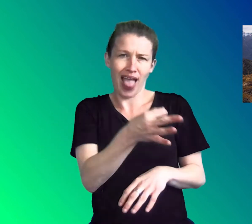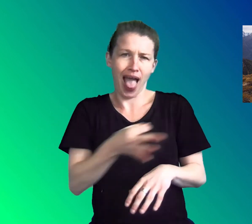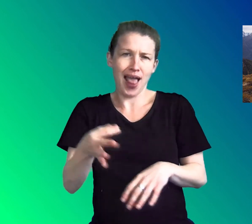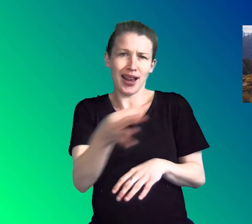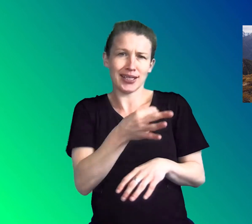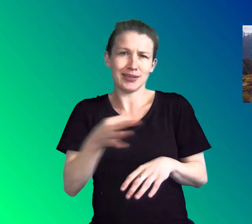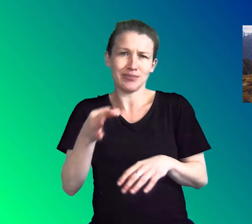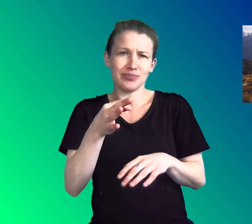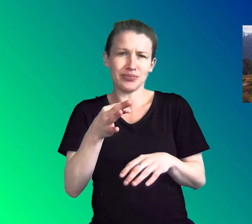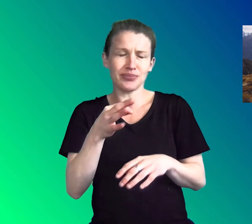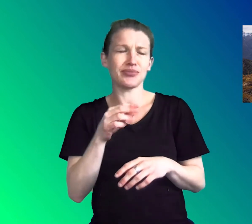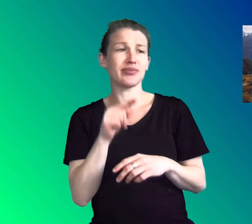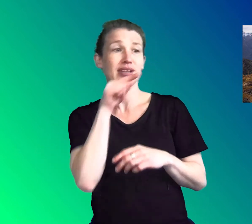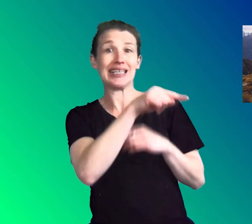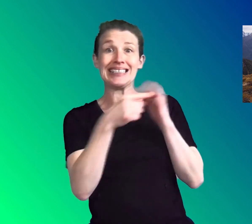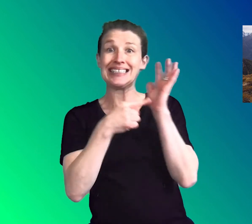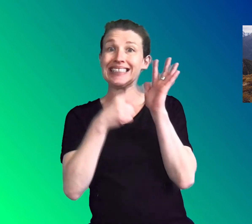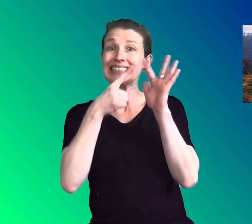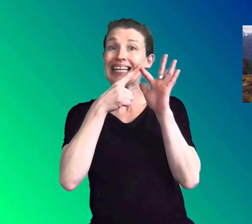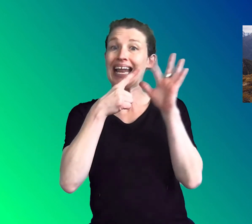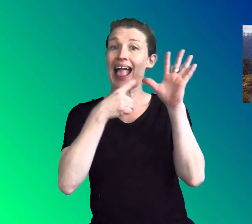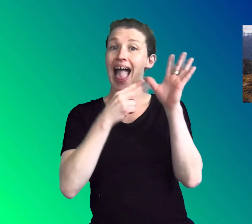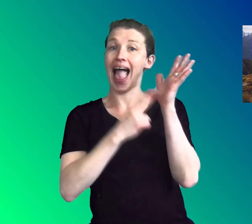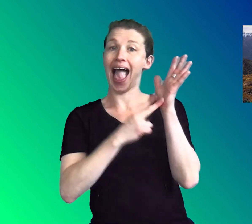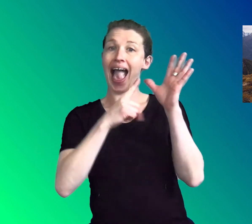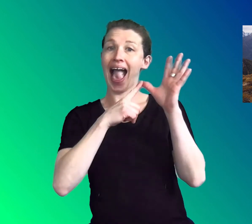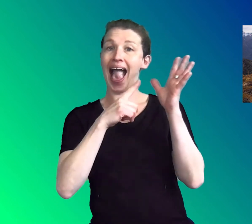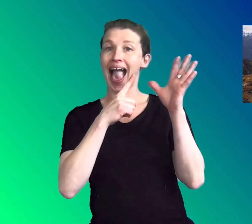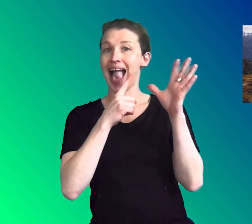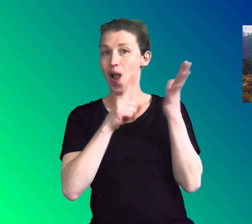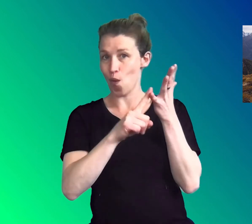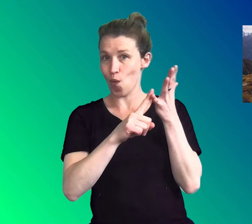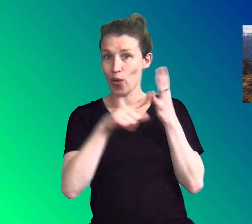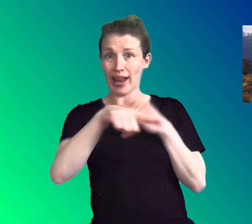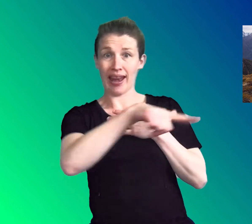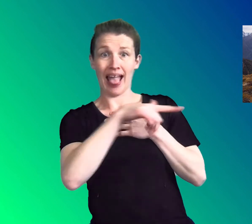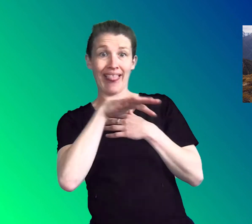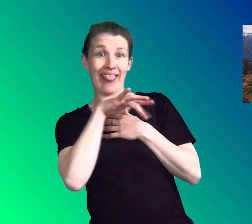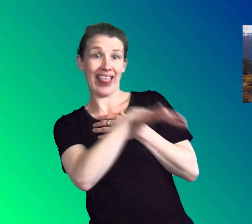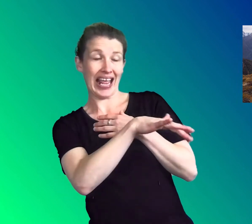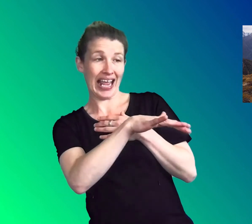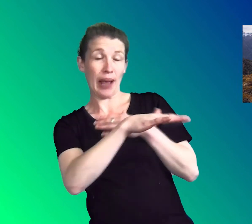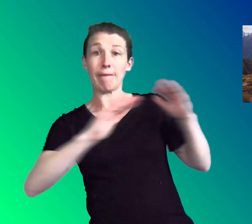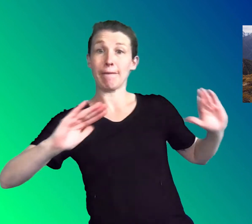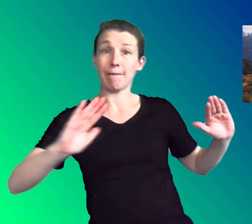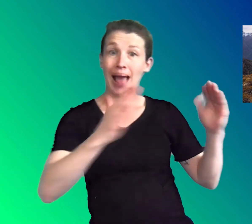This is an incredible mountain range in the South Island near Te Anau.